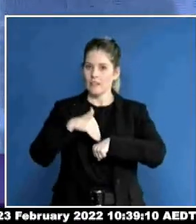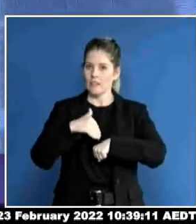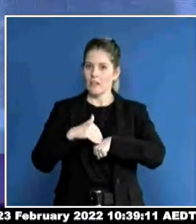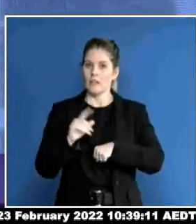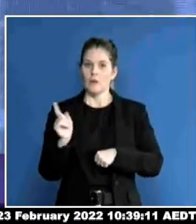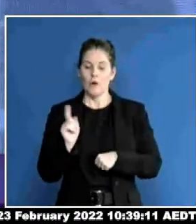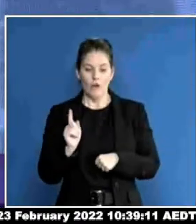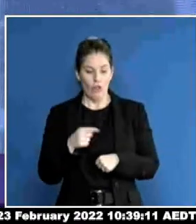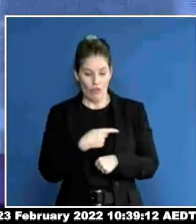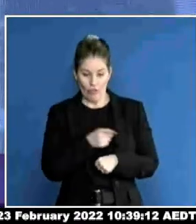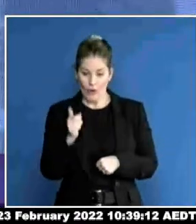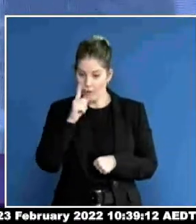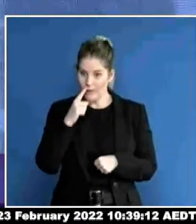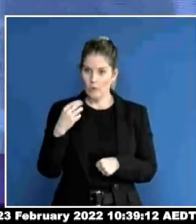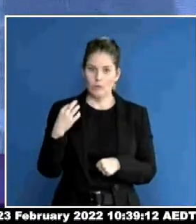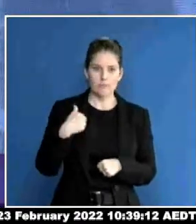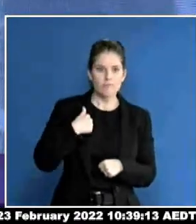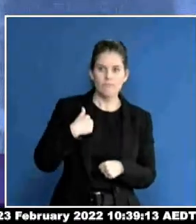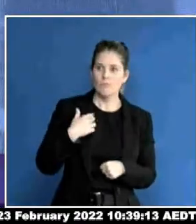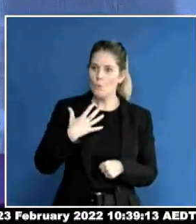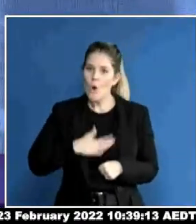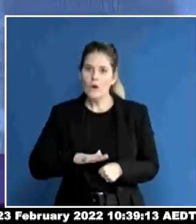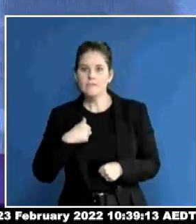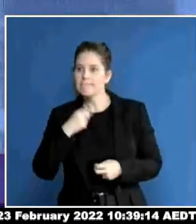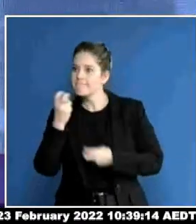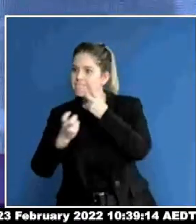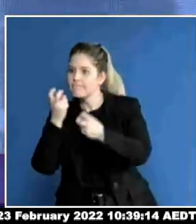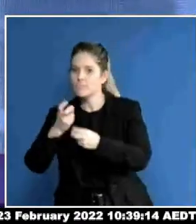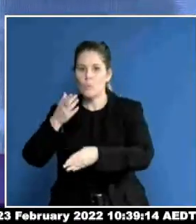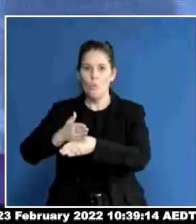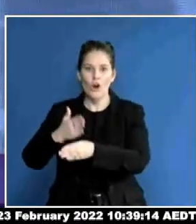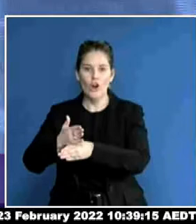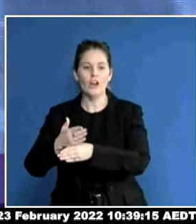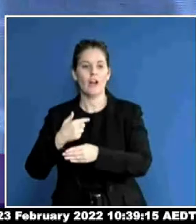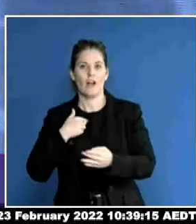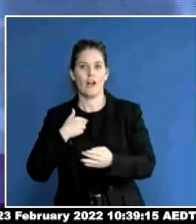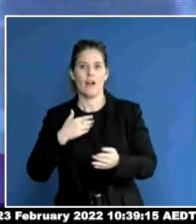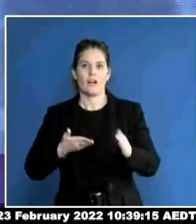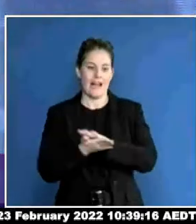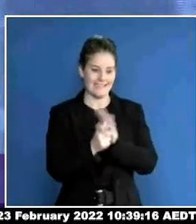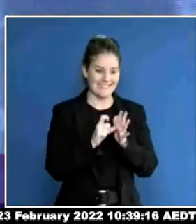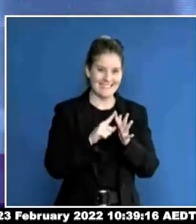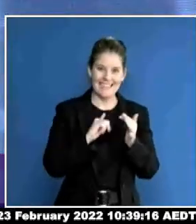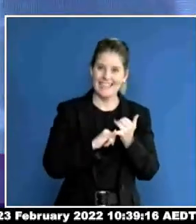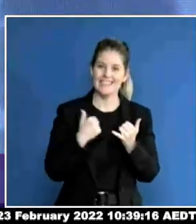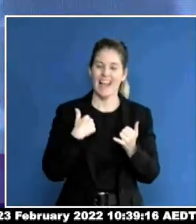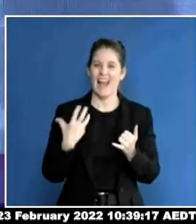accessing the DES are required to comply with mutual obligations and are not treated